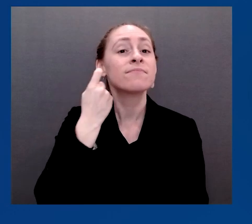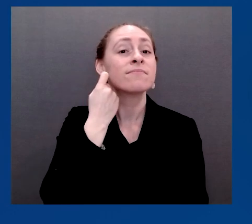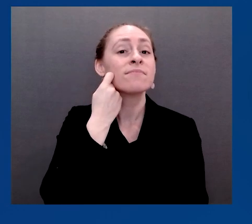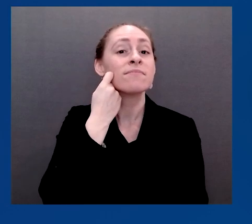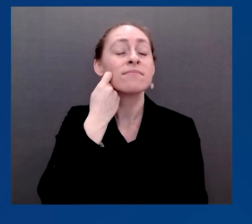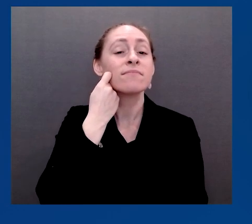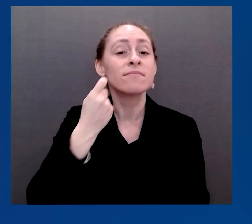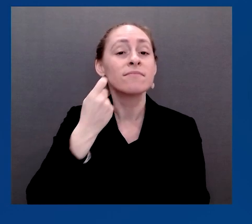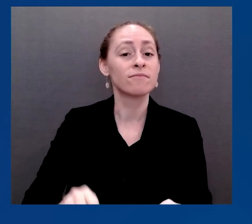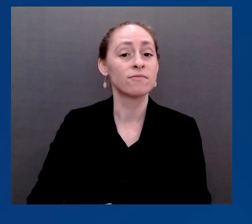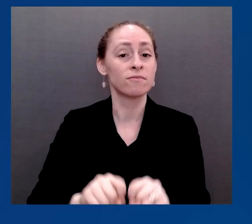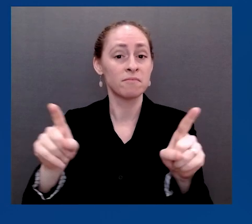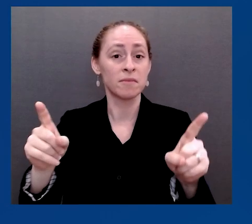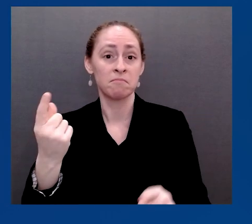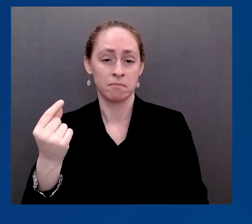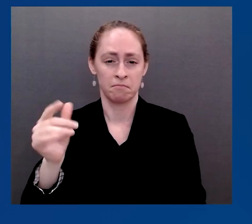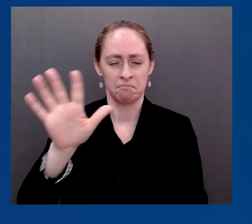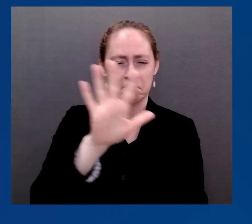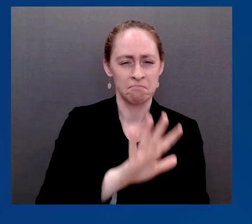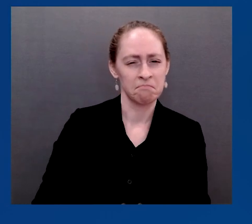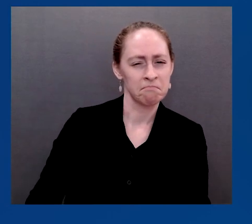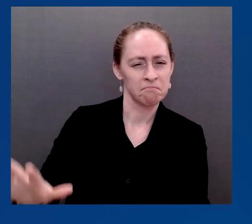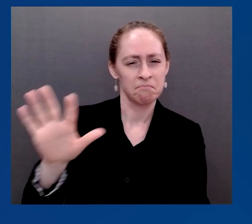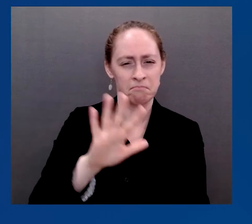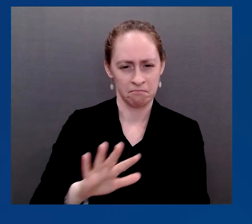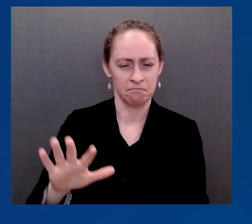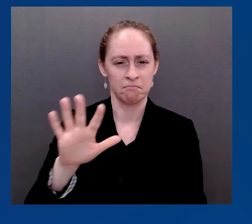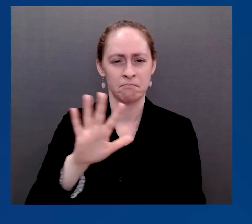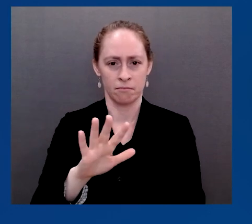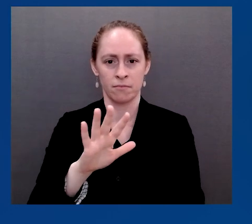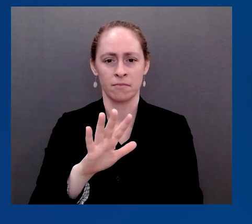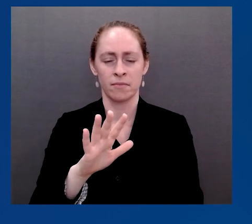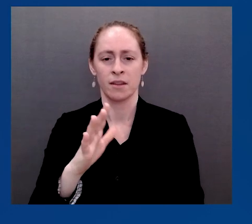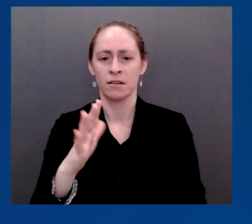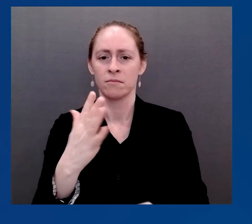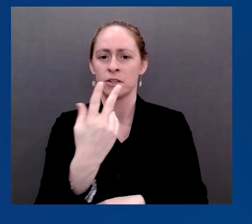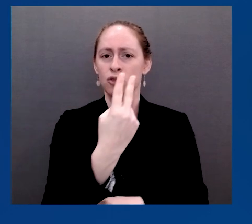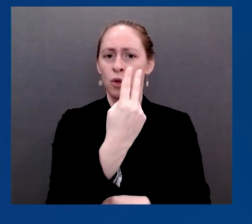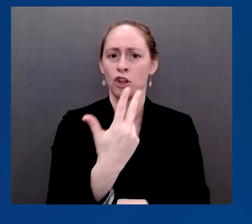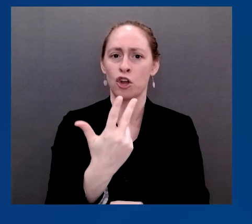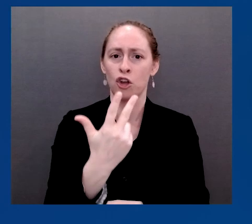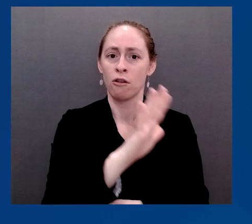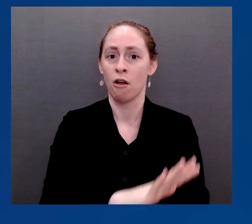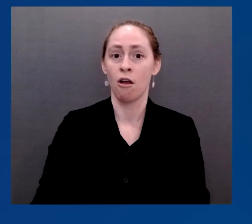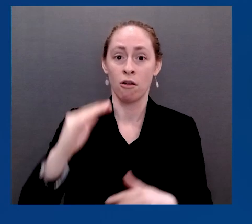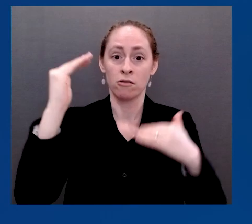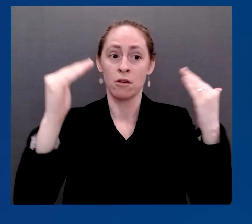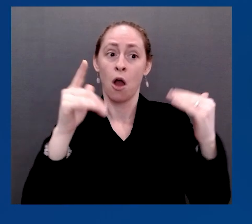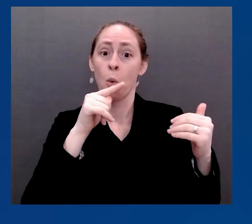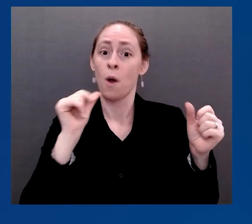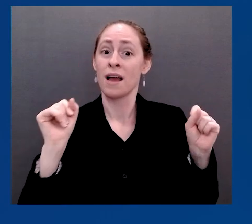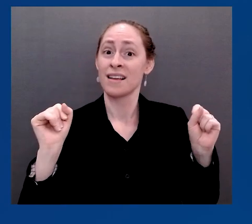and over 80 percent of all eligible seniors -- those most at risk and most vulnerable --